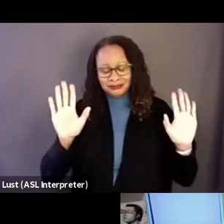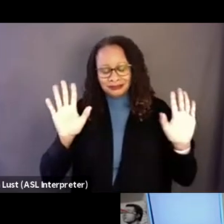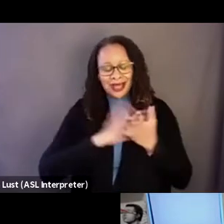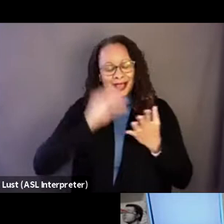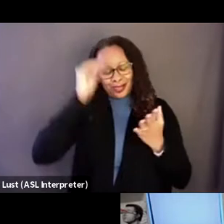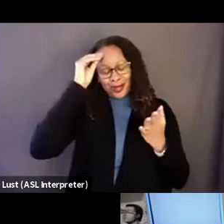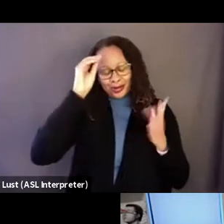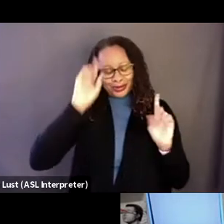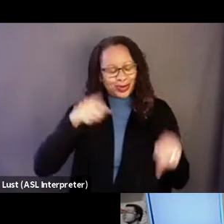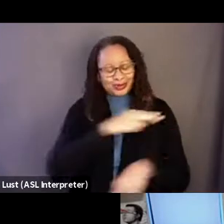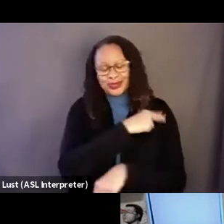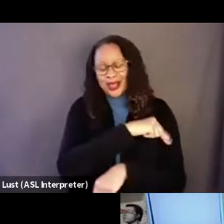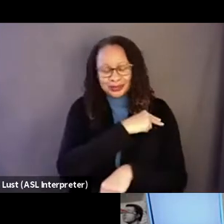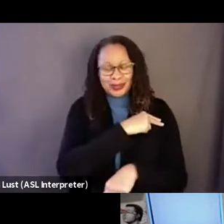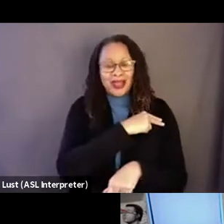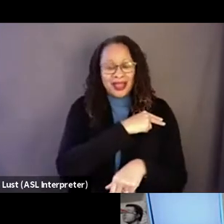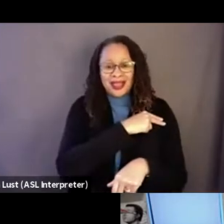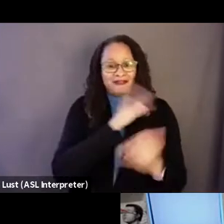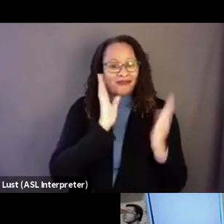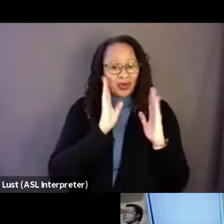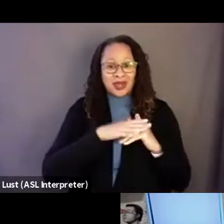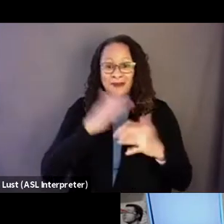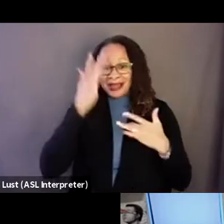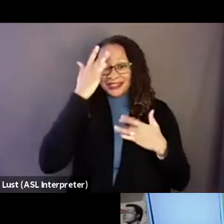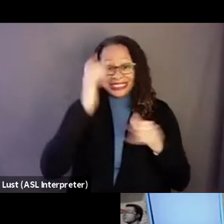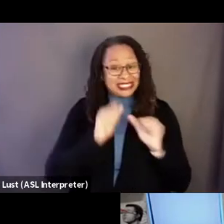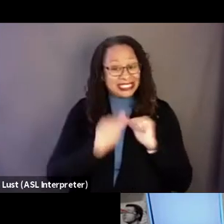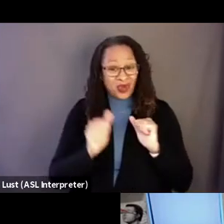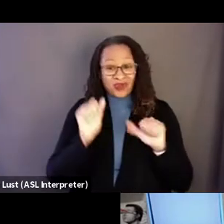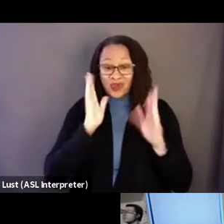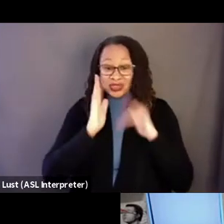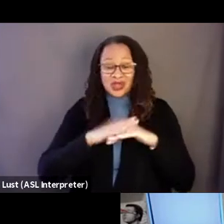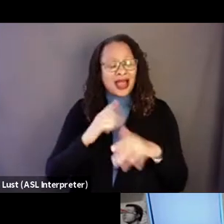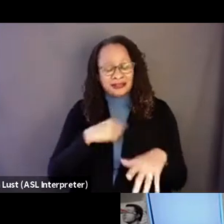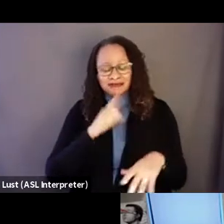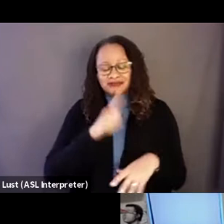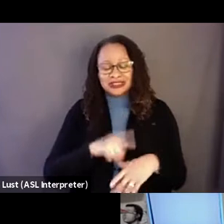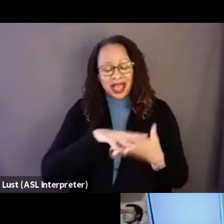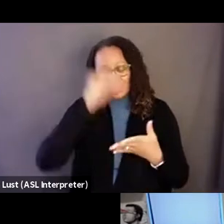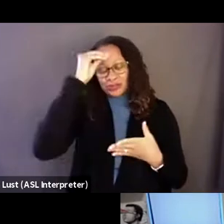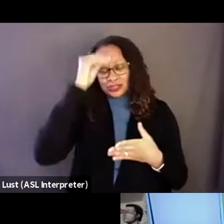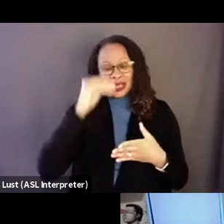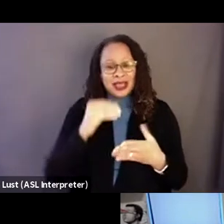and trying to deal with everything that I was dealing with and what I'm still dealing with, I definitely learned to pay a little bit more attention